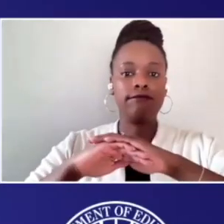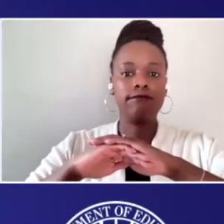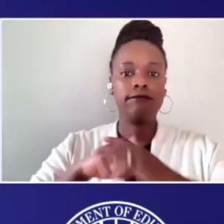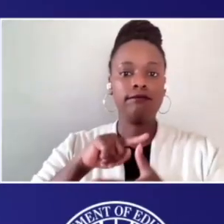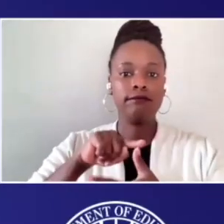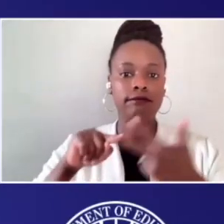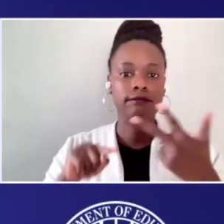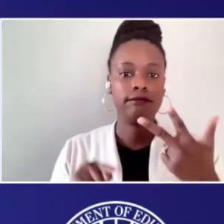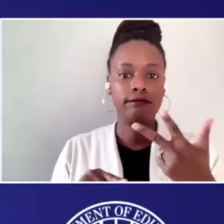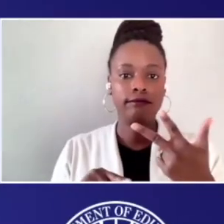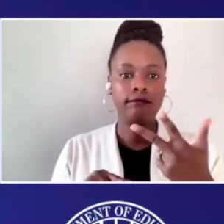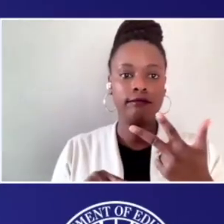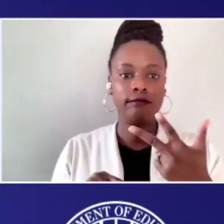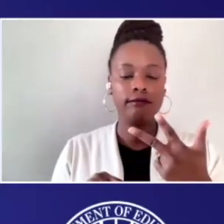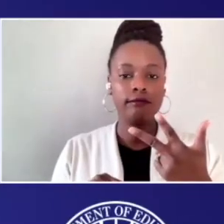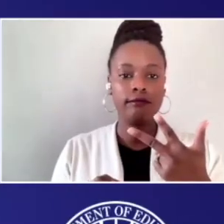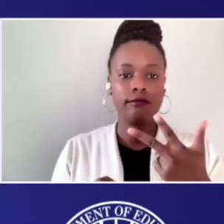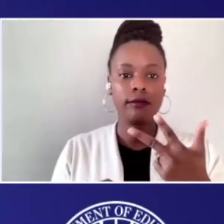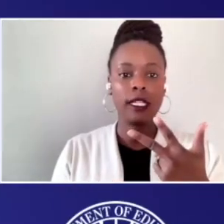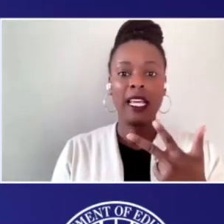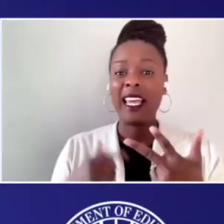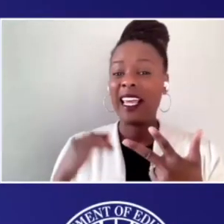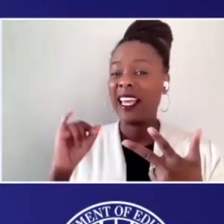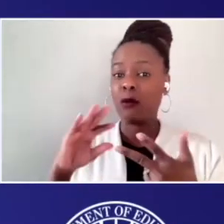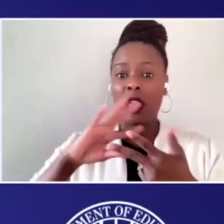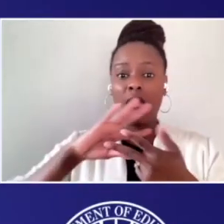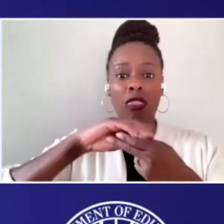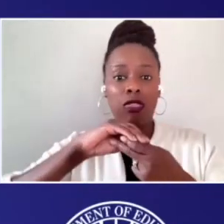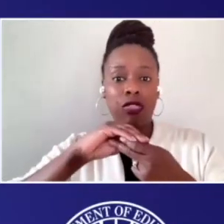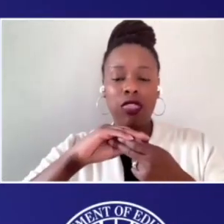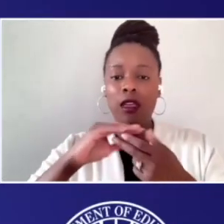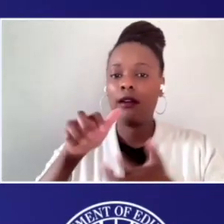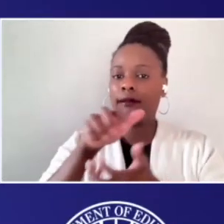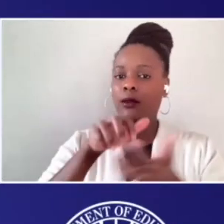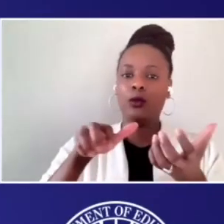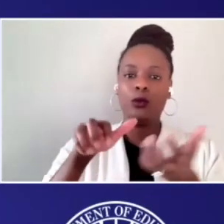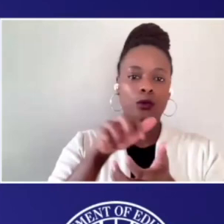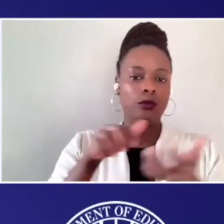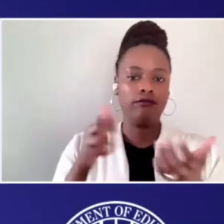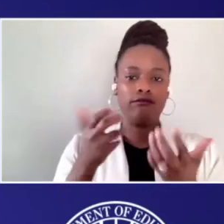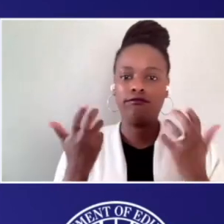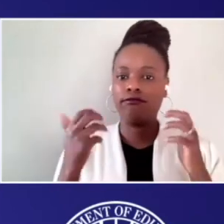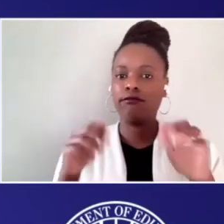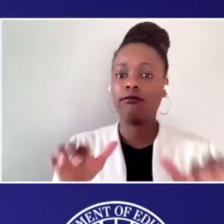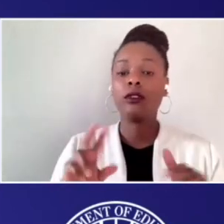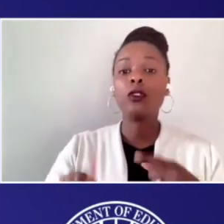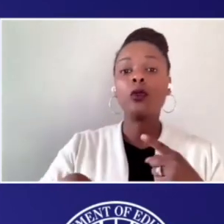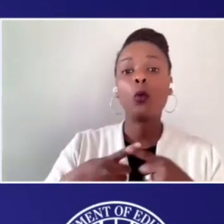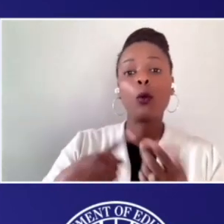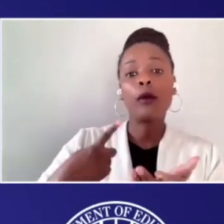we get ourselves all turned around and confused. So I want to make sure that when we're talking about loan limits and you are